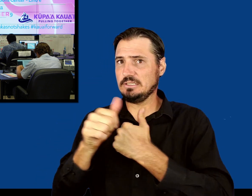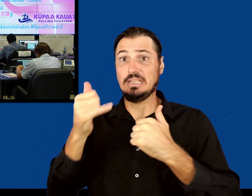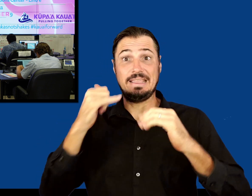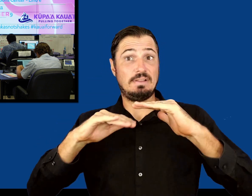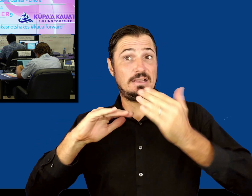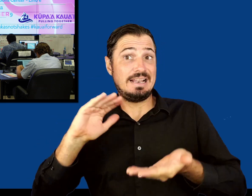more manageable